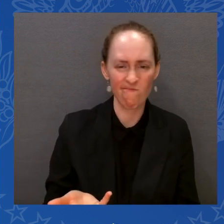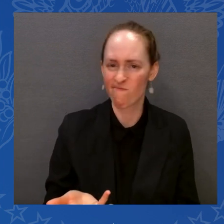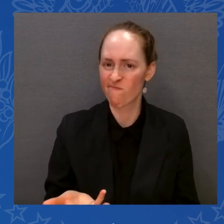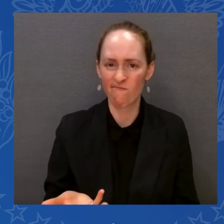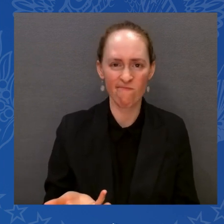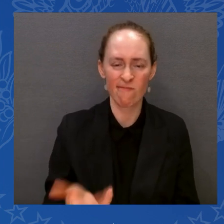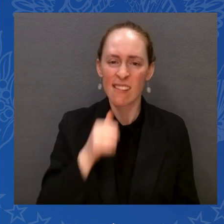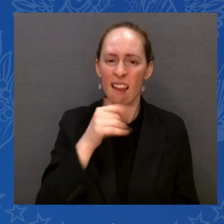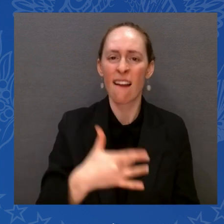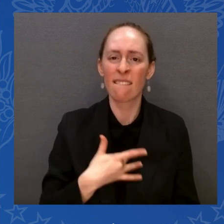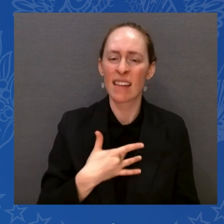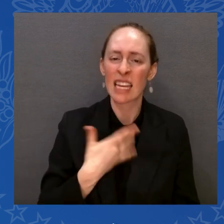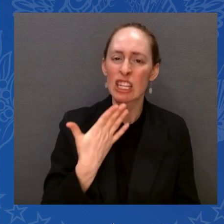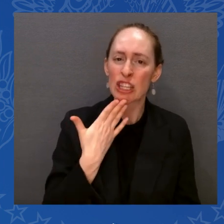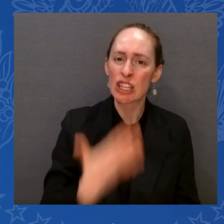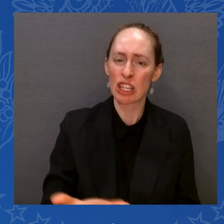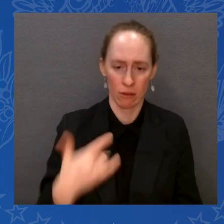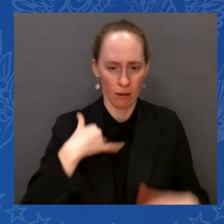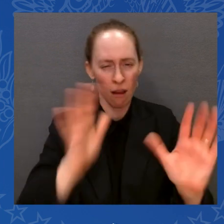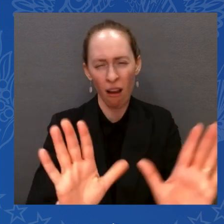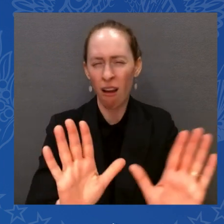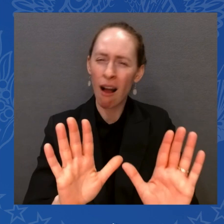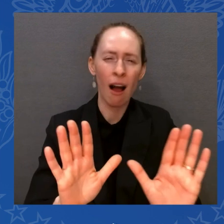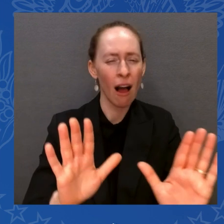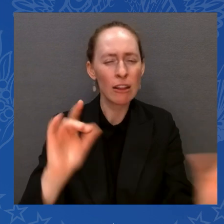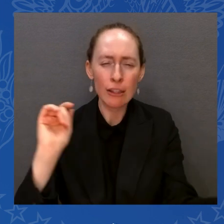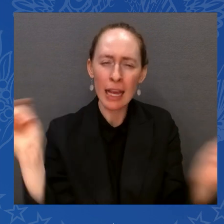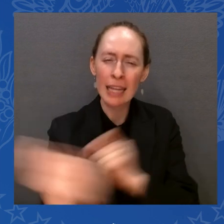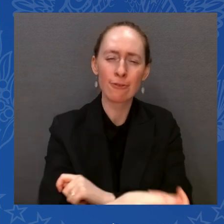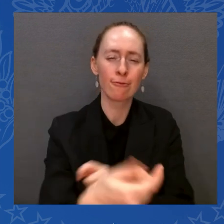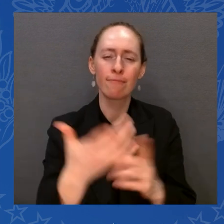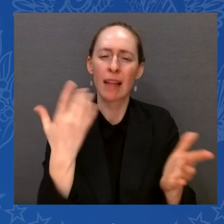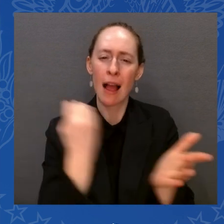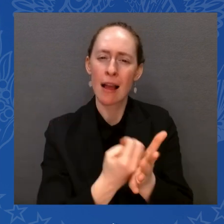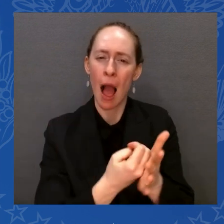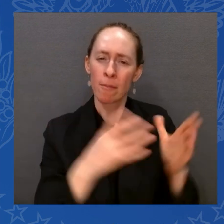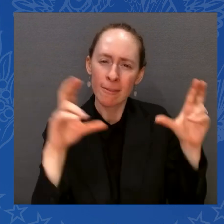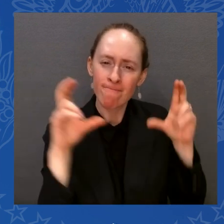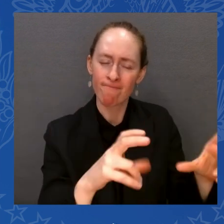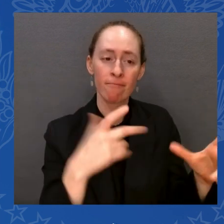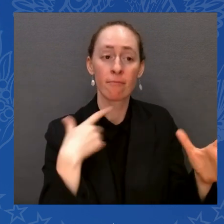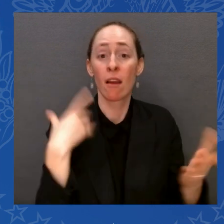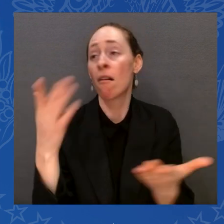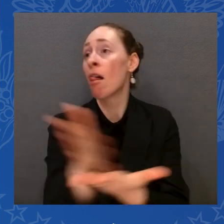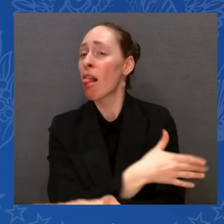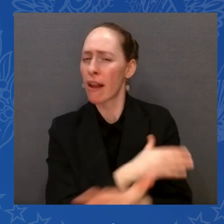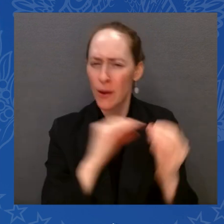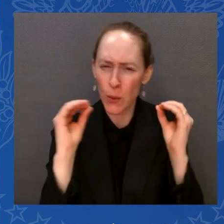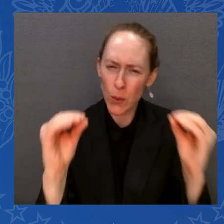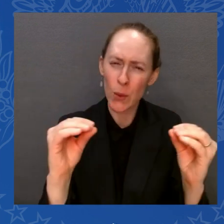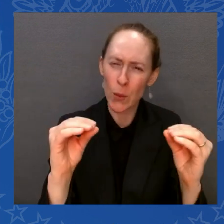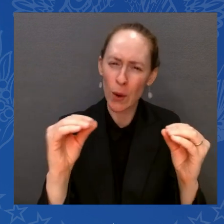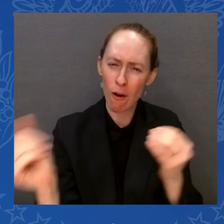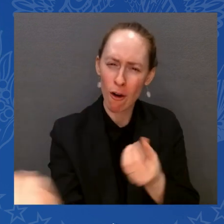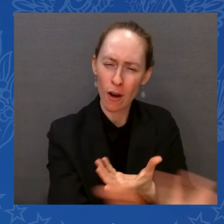We're building an economy where no one is going to be left behind. My economic plan is about investing in places, people that had been forgotten.